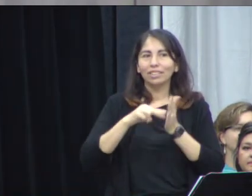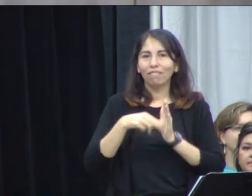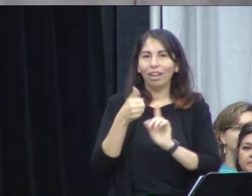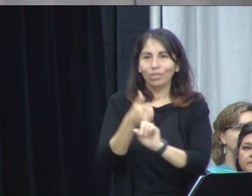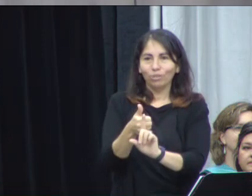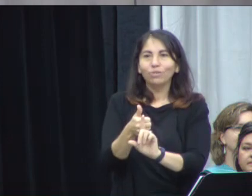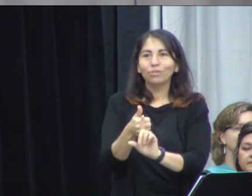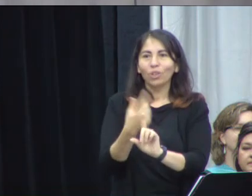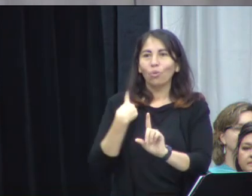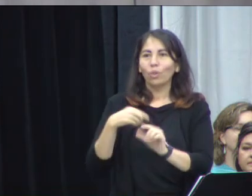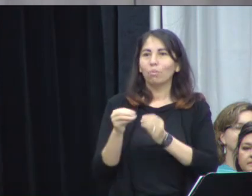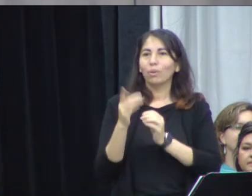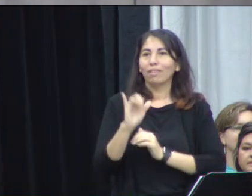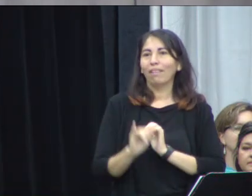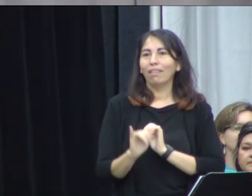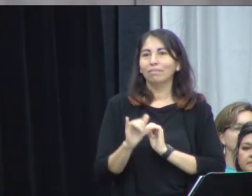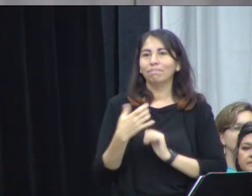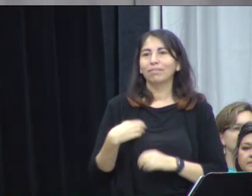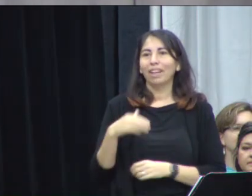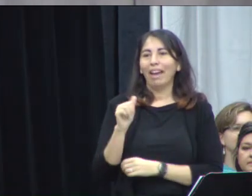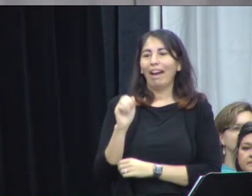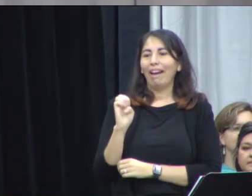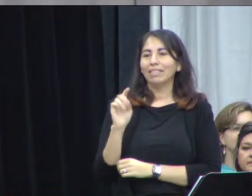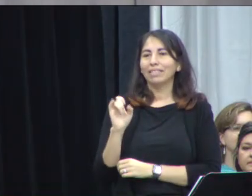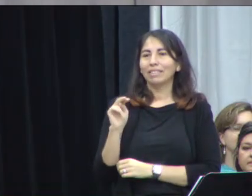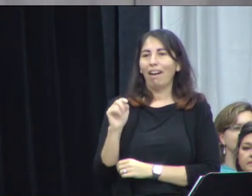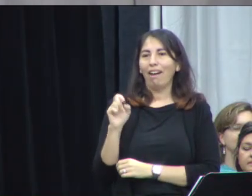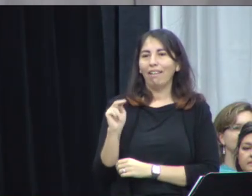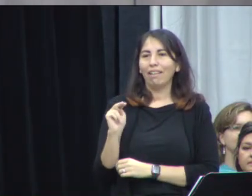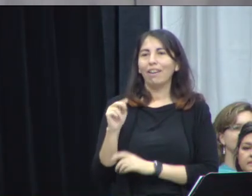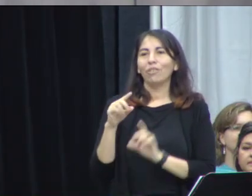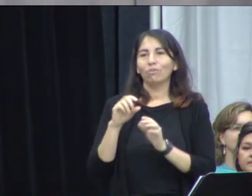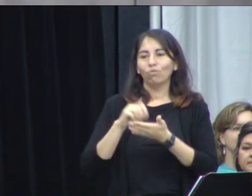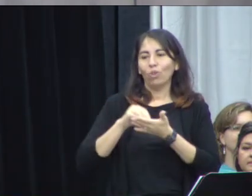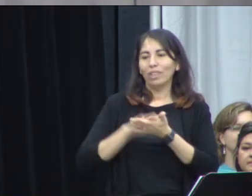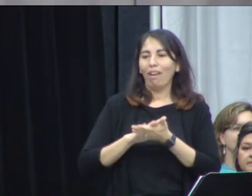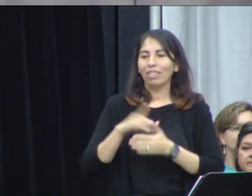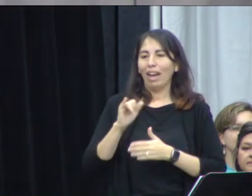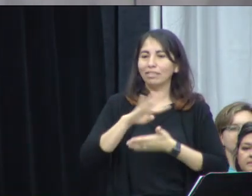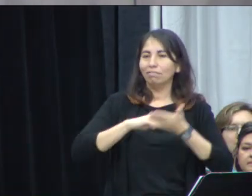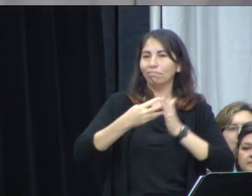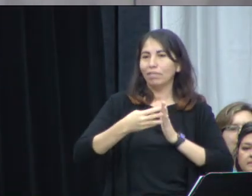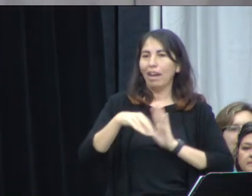Albert Einstein once wrote the multiple tables of nine. He wrote nine correct answers and one wrong.